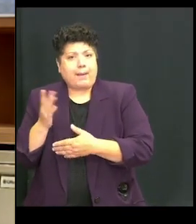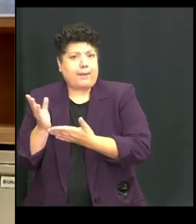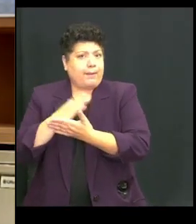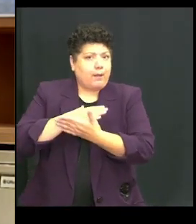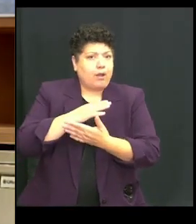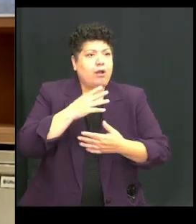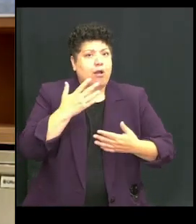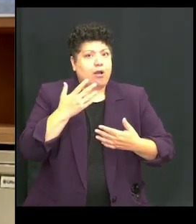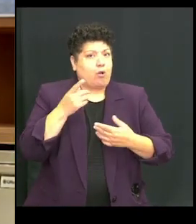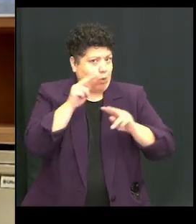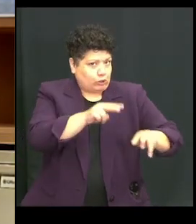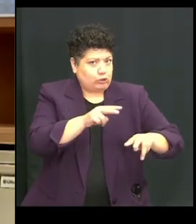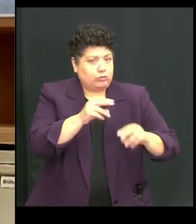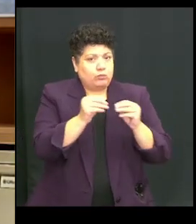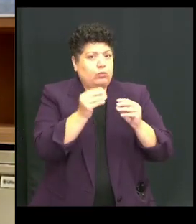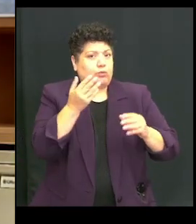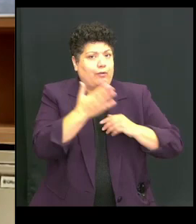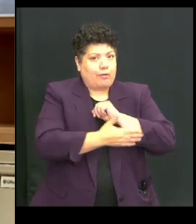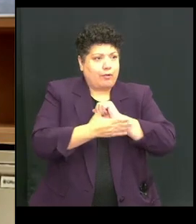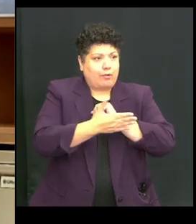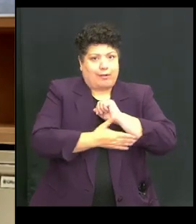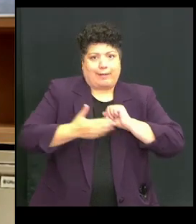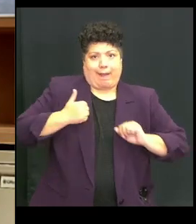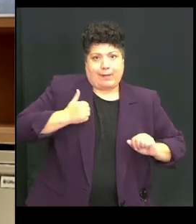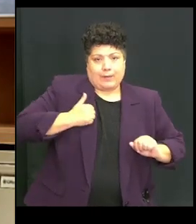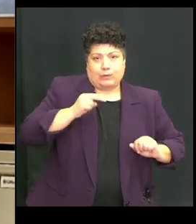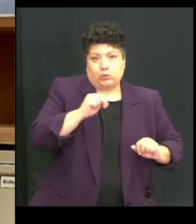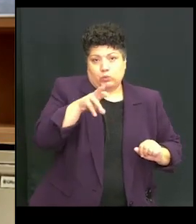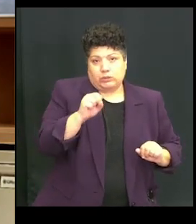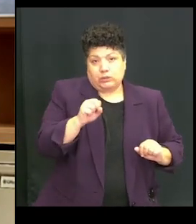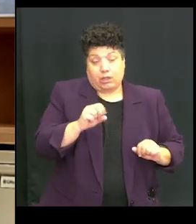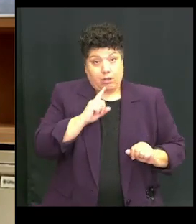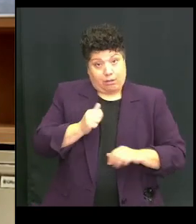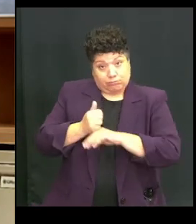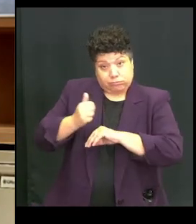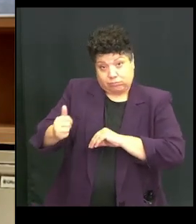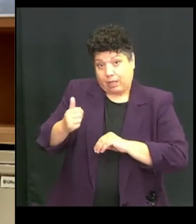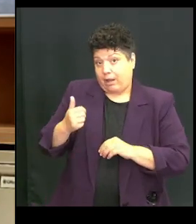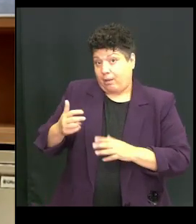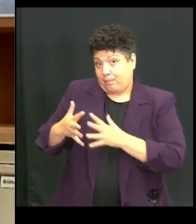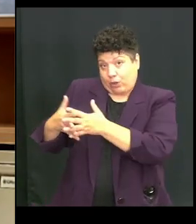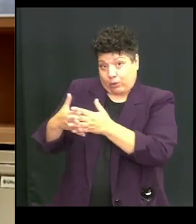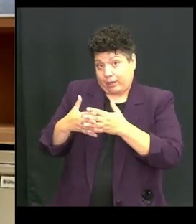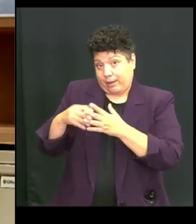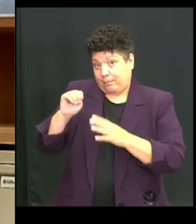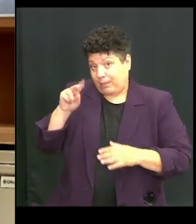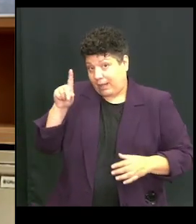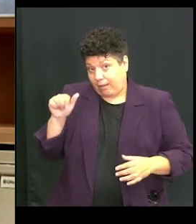the causal effect of that American media influence on anything.